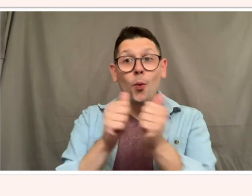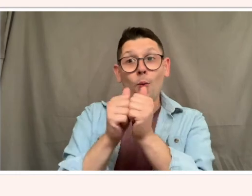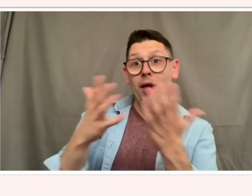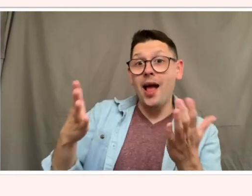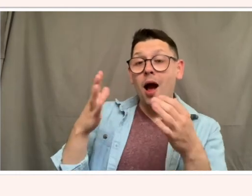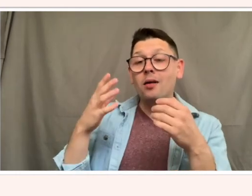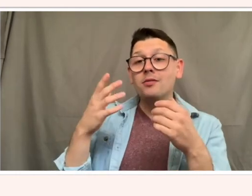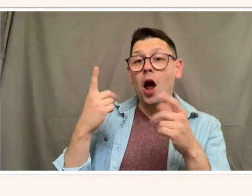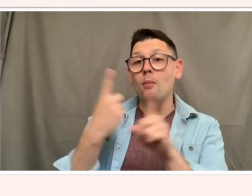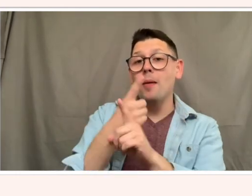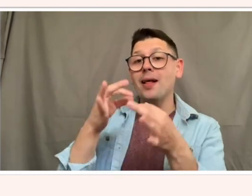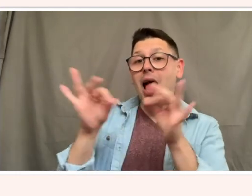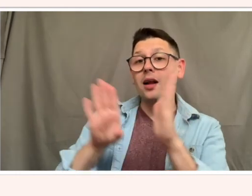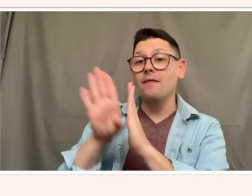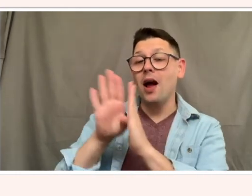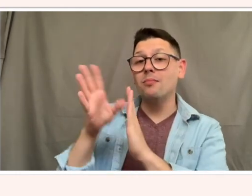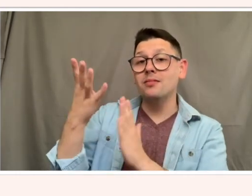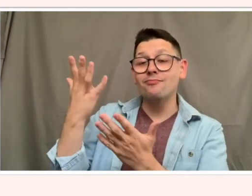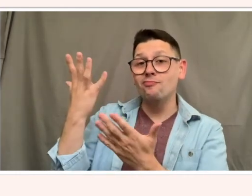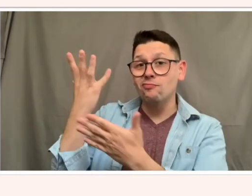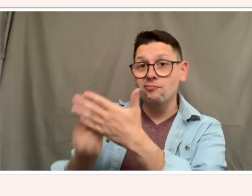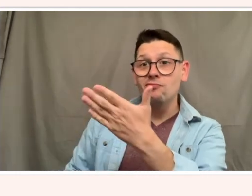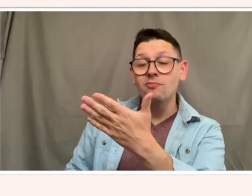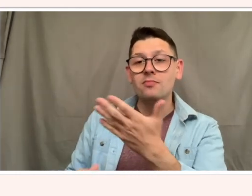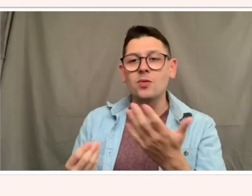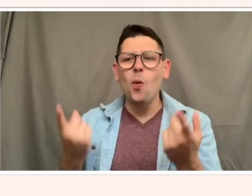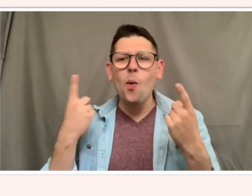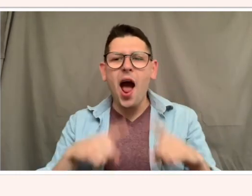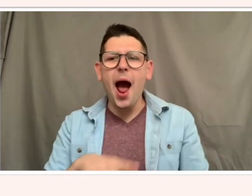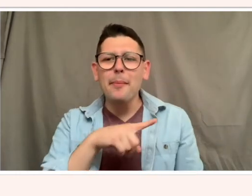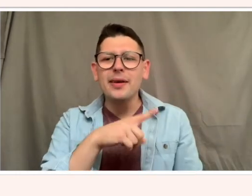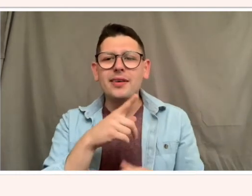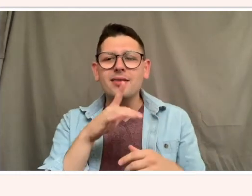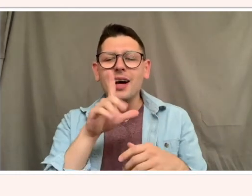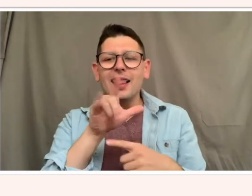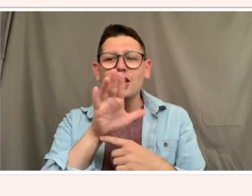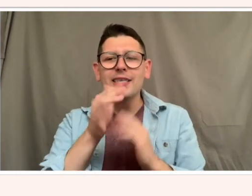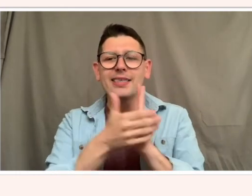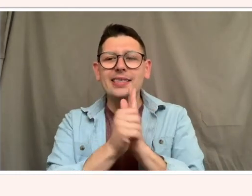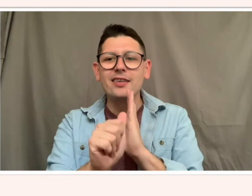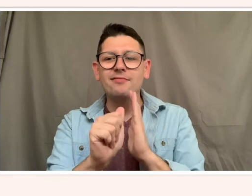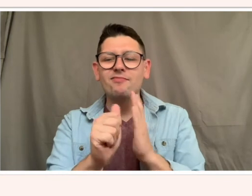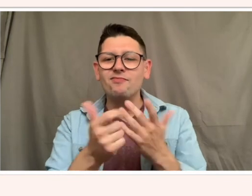on their early literacy skills, especially in the absence